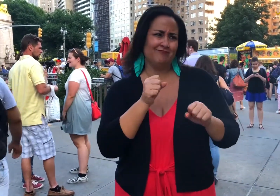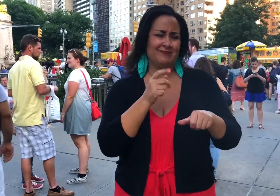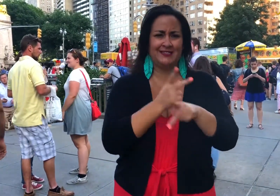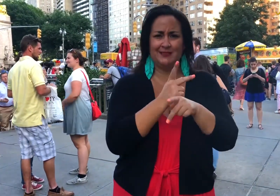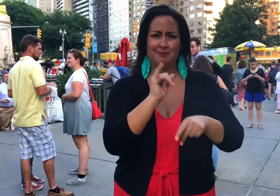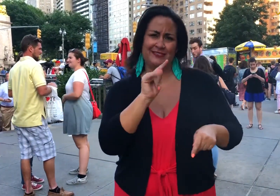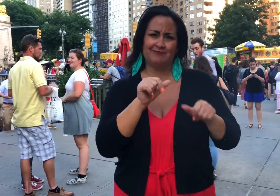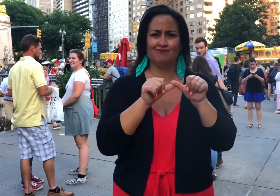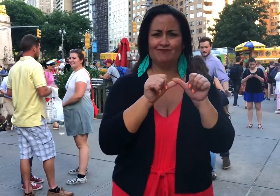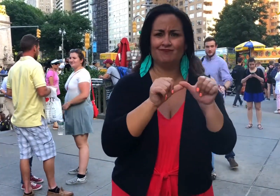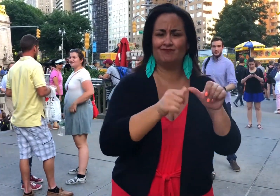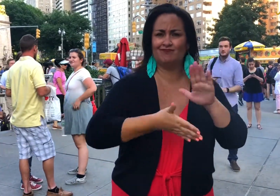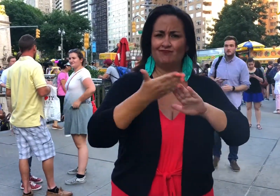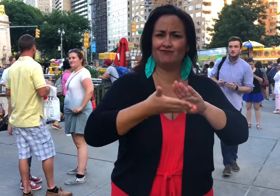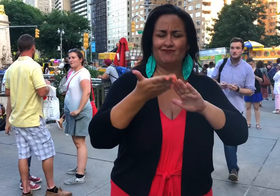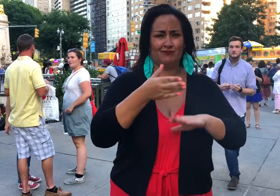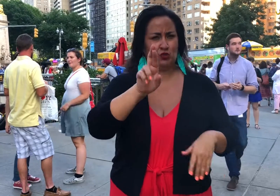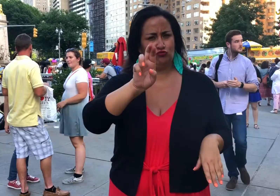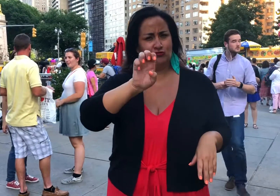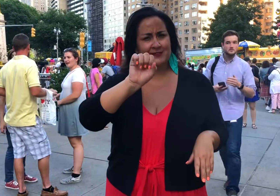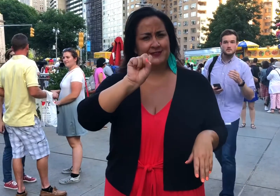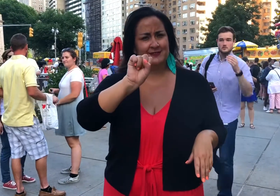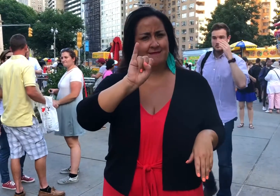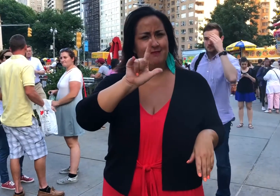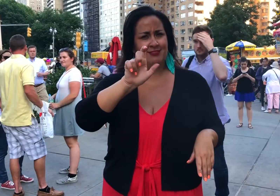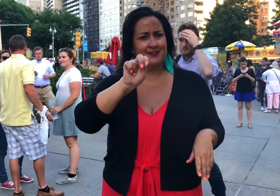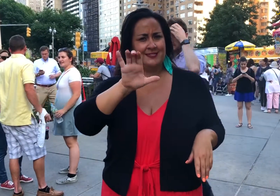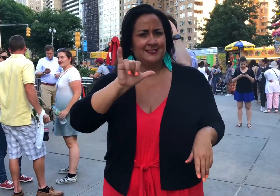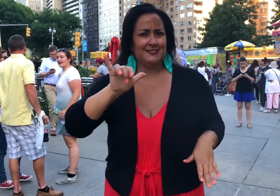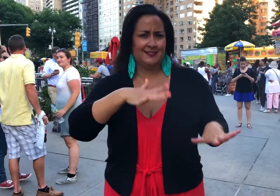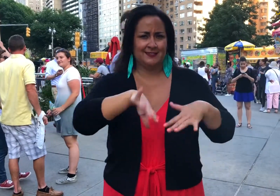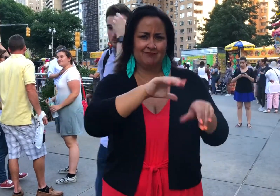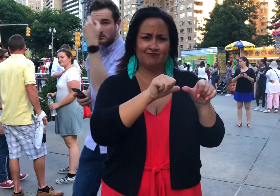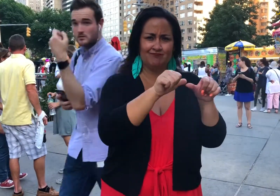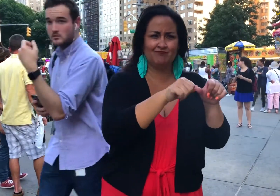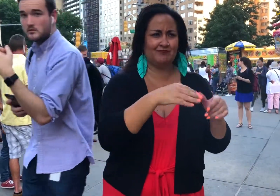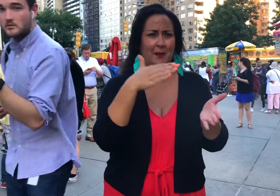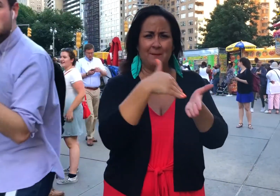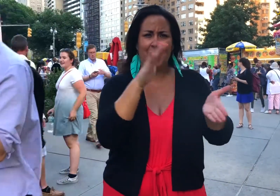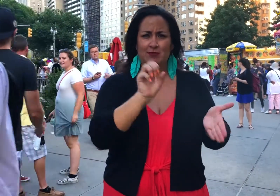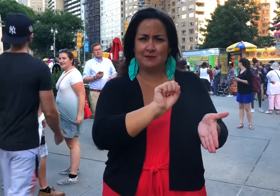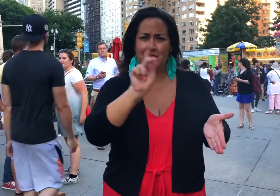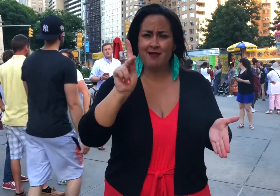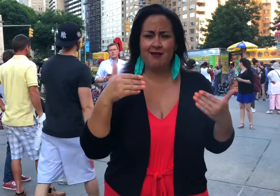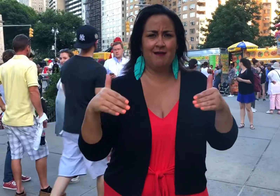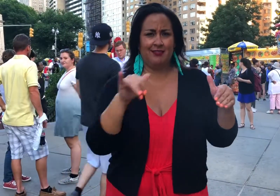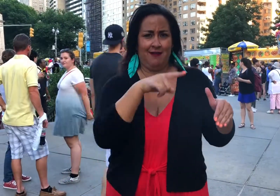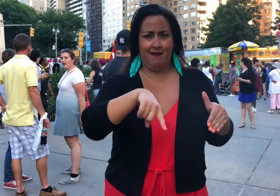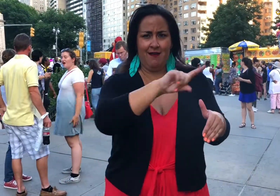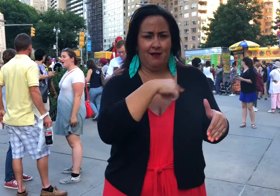That they were able to remain resilient and bounce right back. That is what drew me to the city even more and